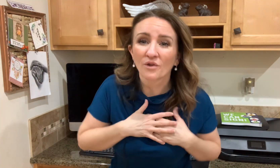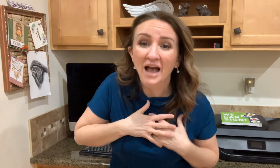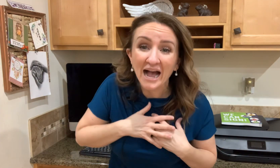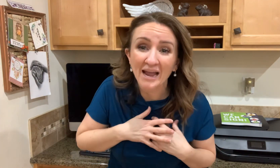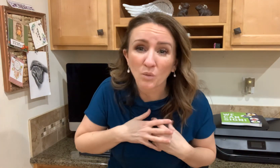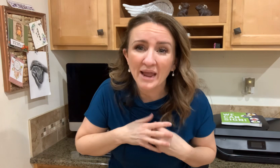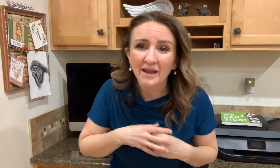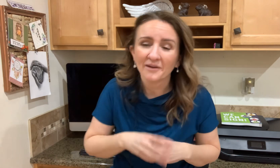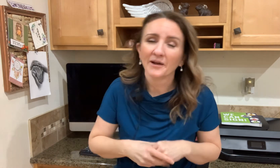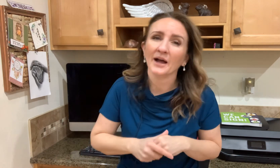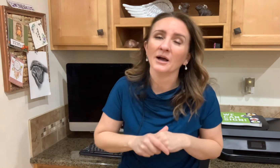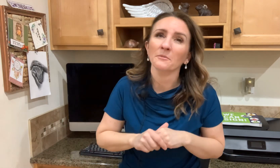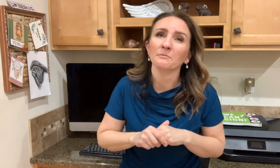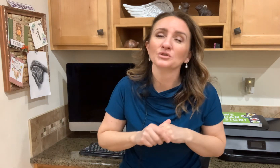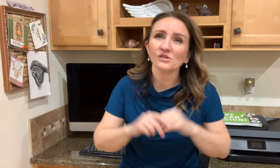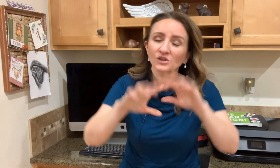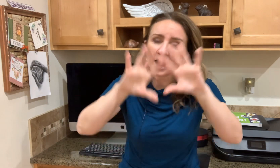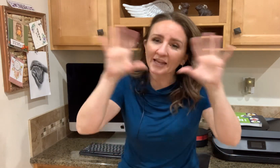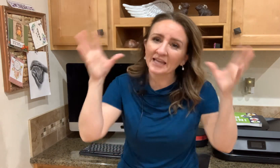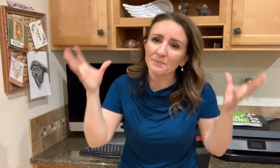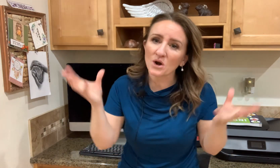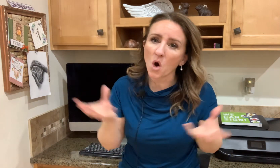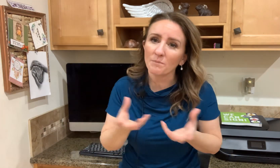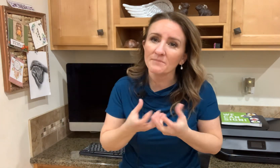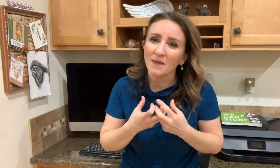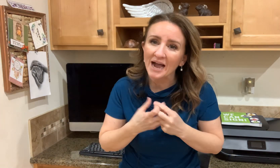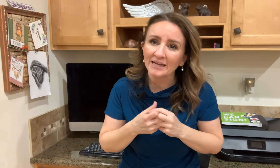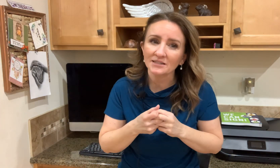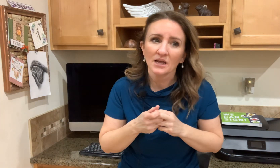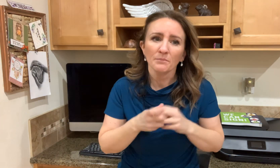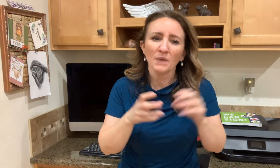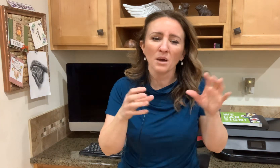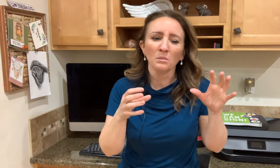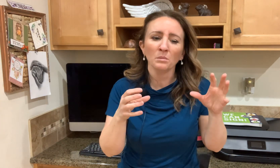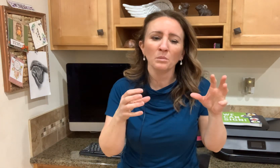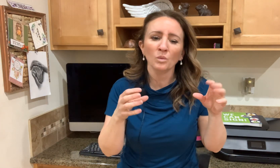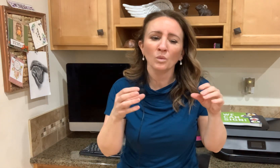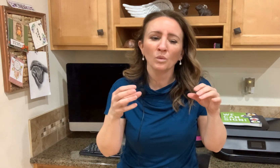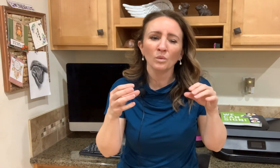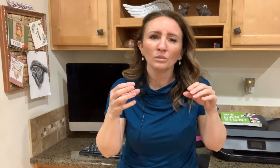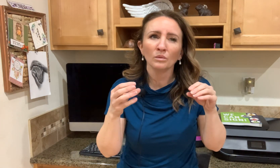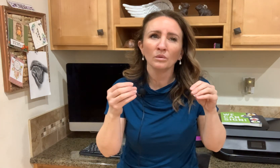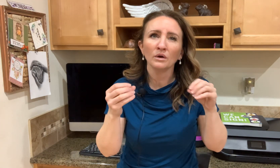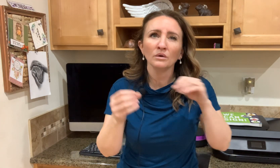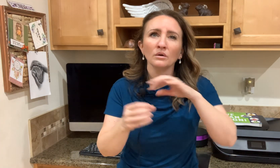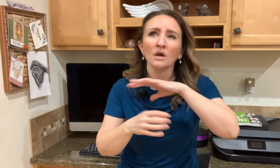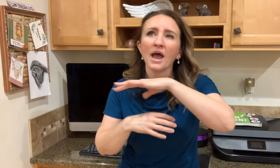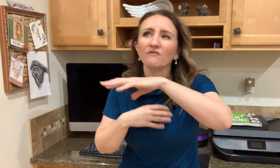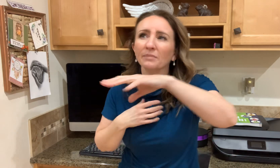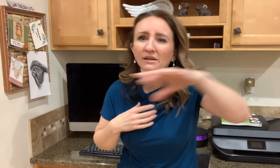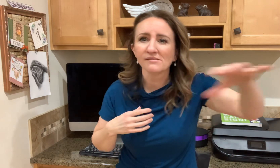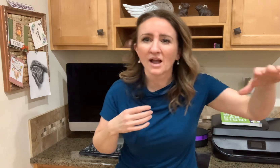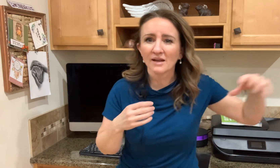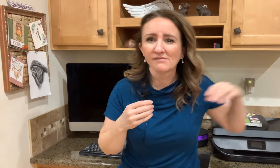highway, so just kind of keep an open mind, not everybody signs things